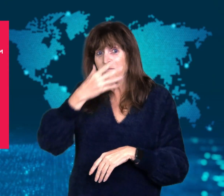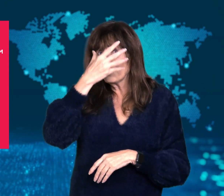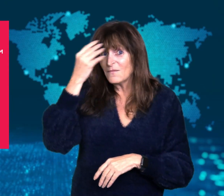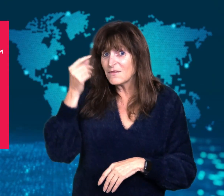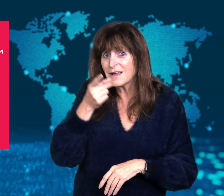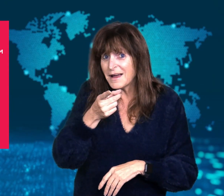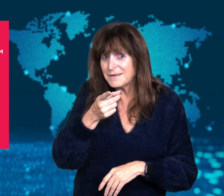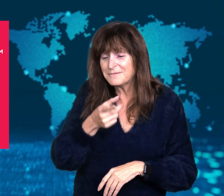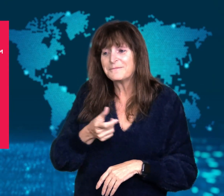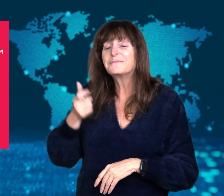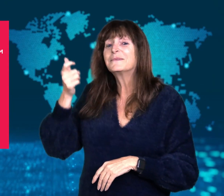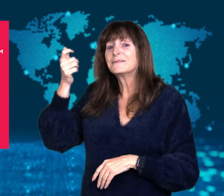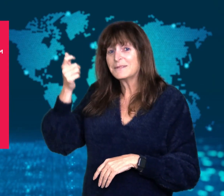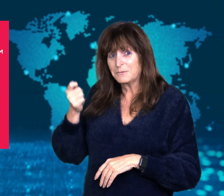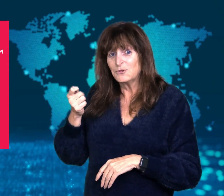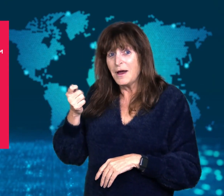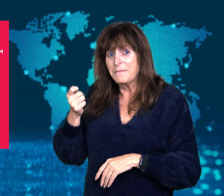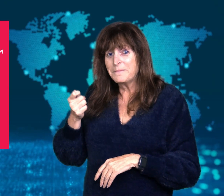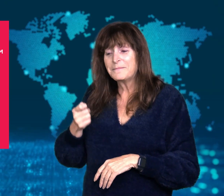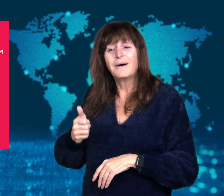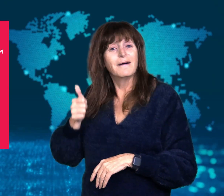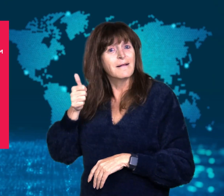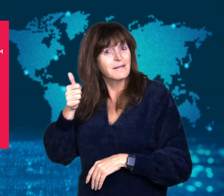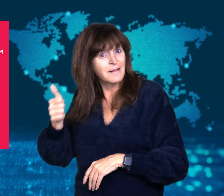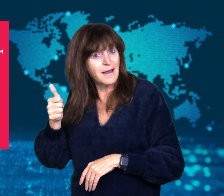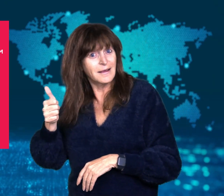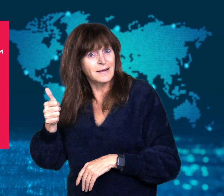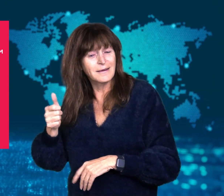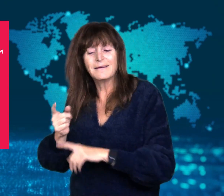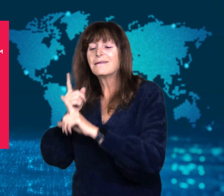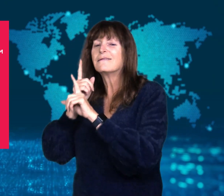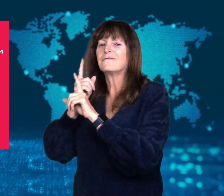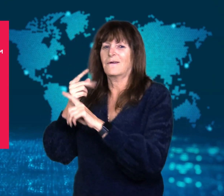Don’t forget to subscribe, like,